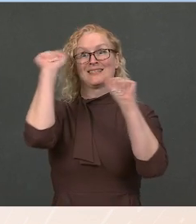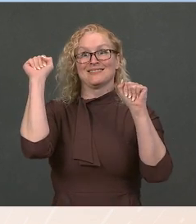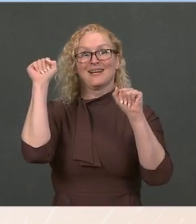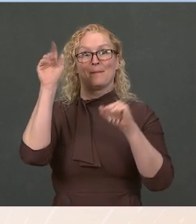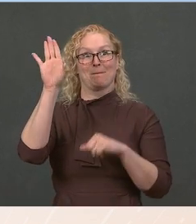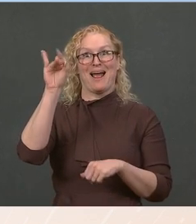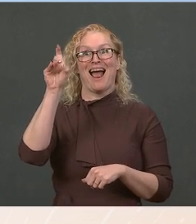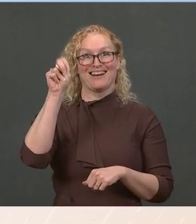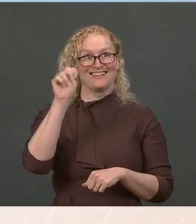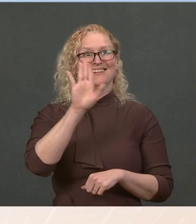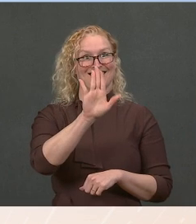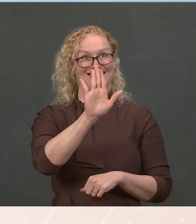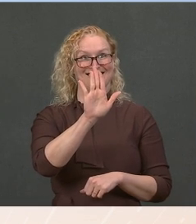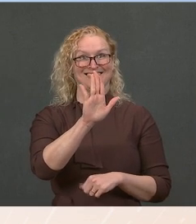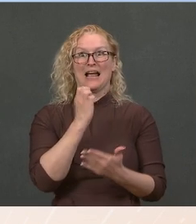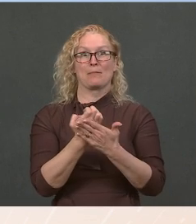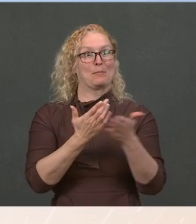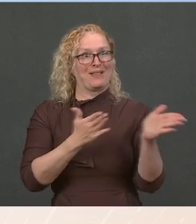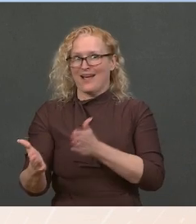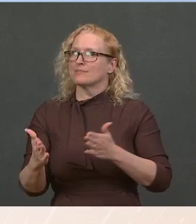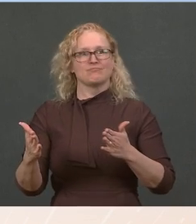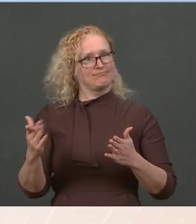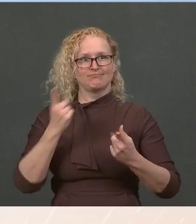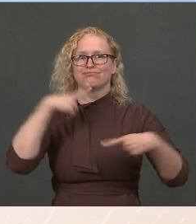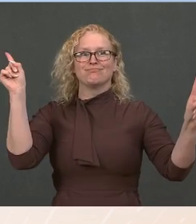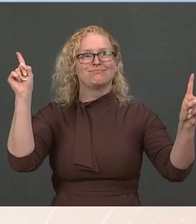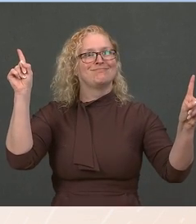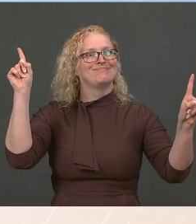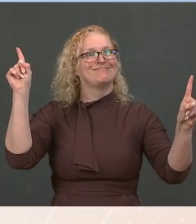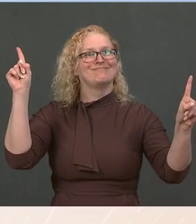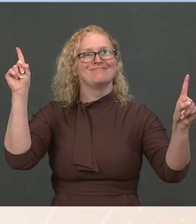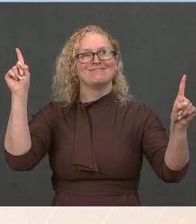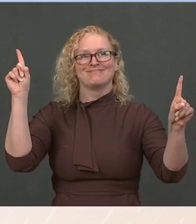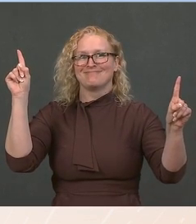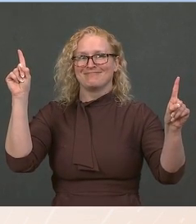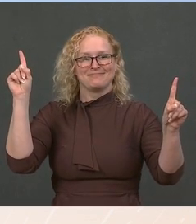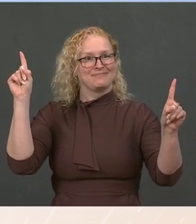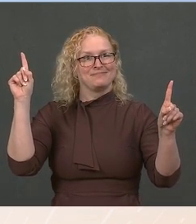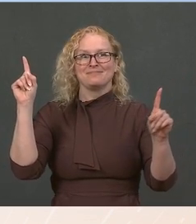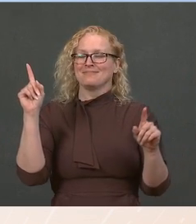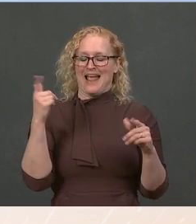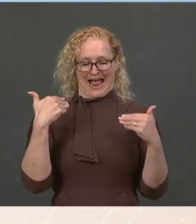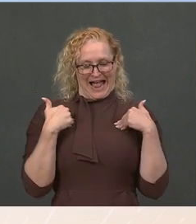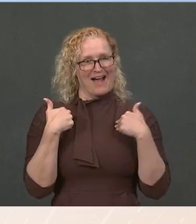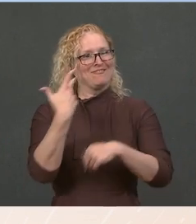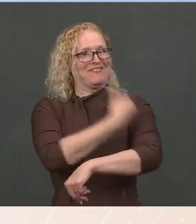and our successful vaccine program, America continues to add jobs at a record place -- pace: